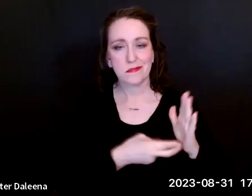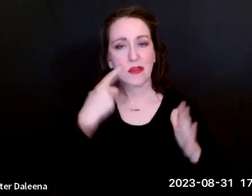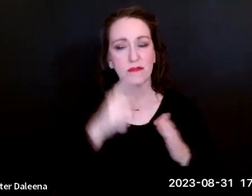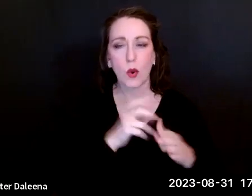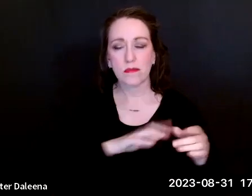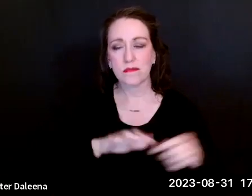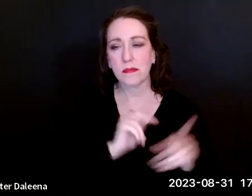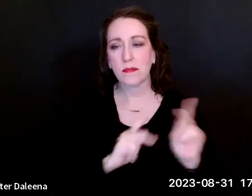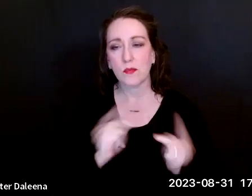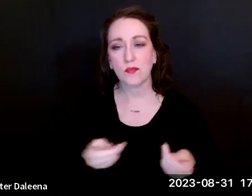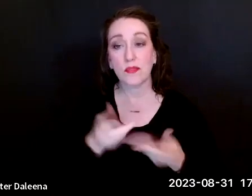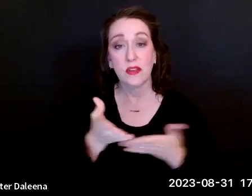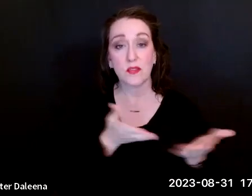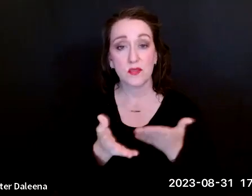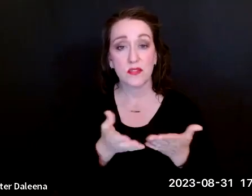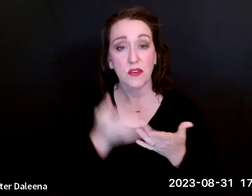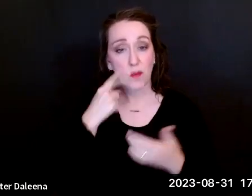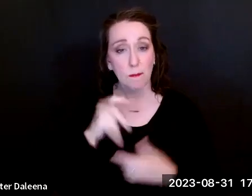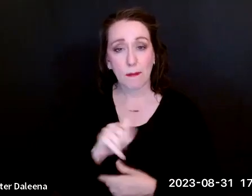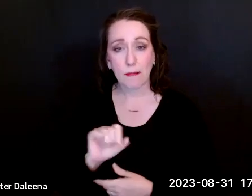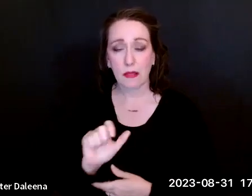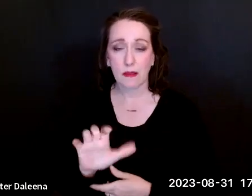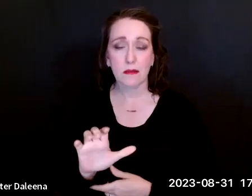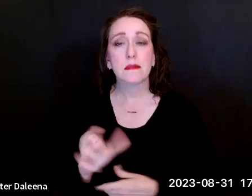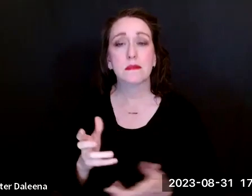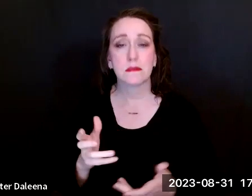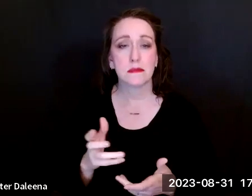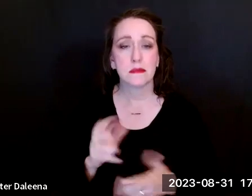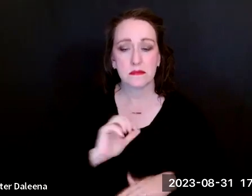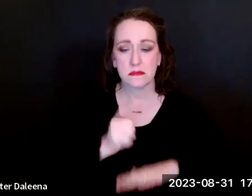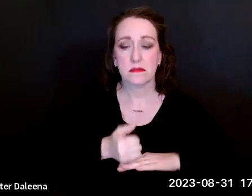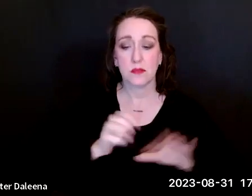who are providing services to the public establishing this credential would create that